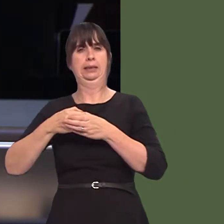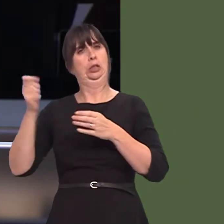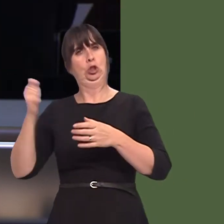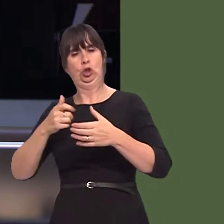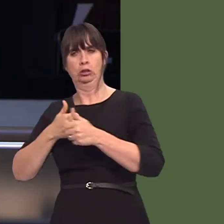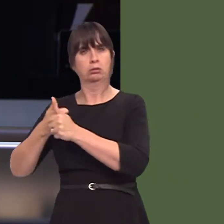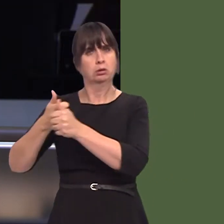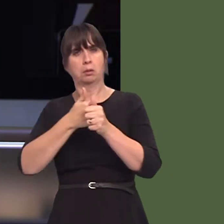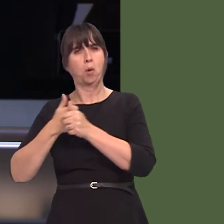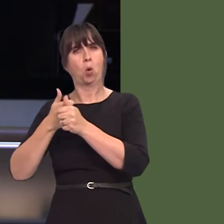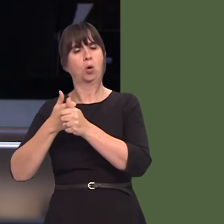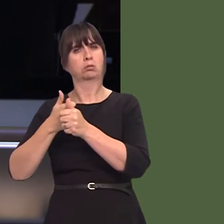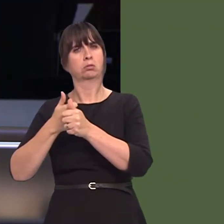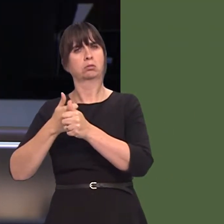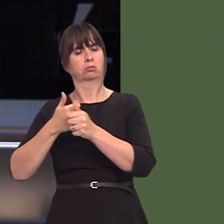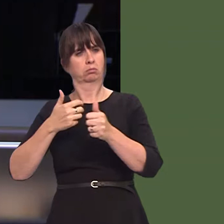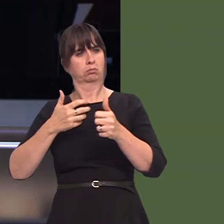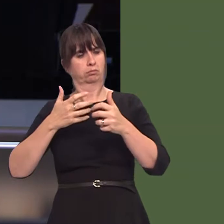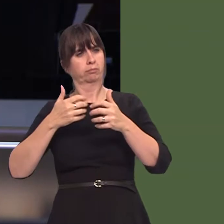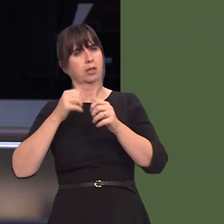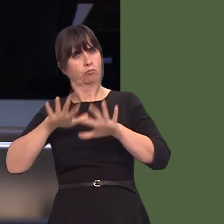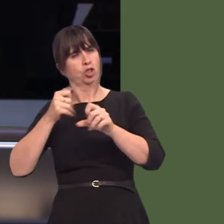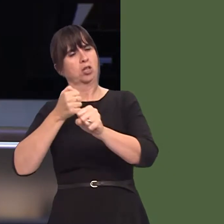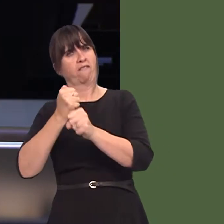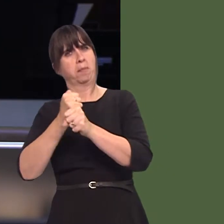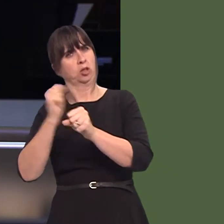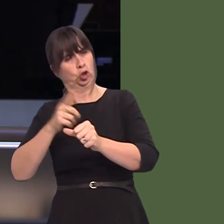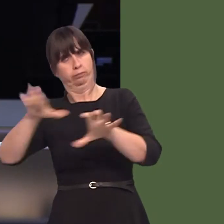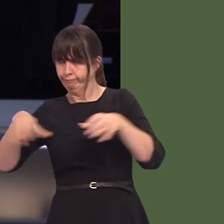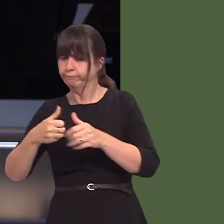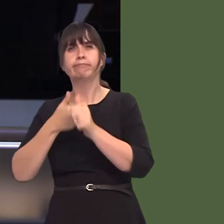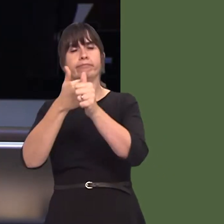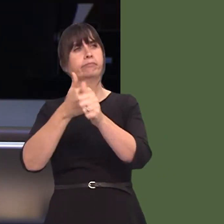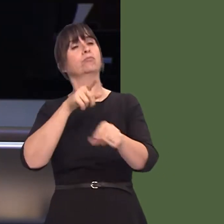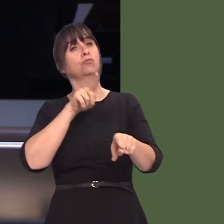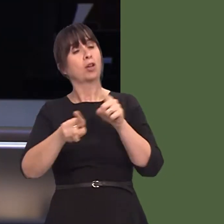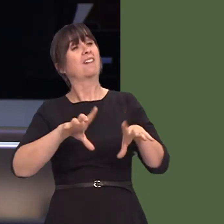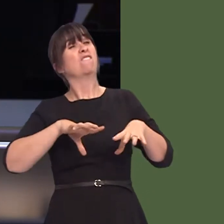to support the broad aims of the British Government, which are to have the freest possible trade